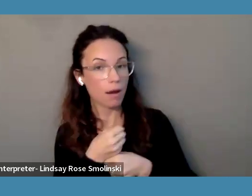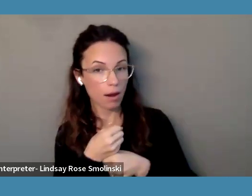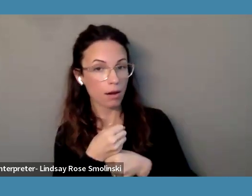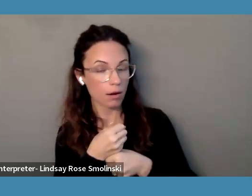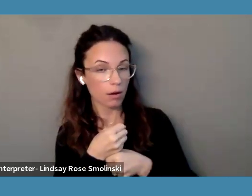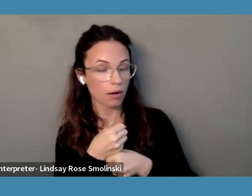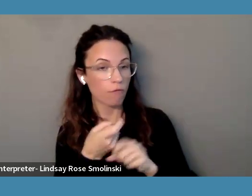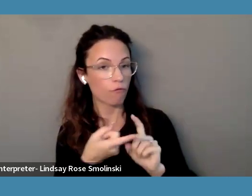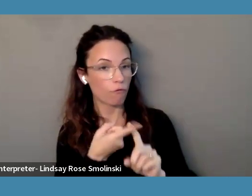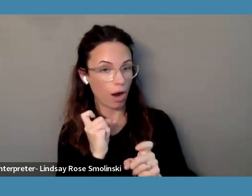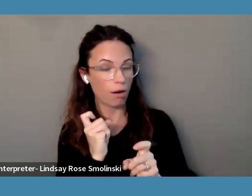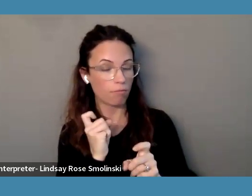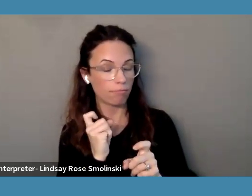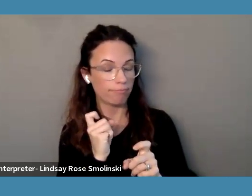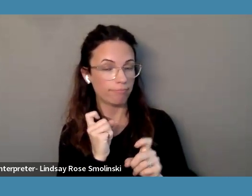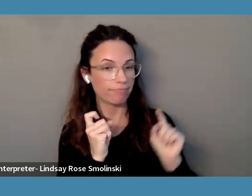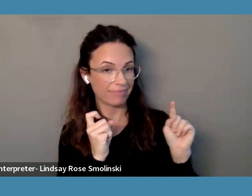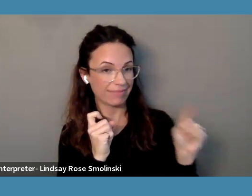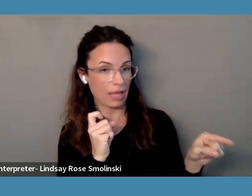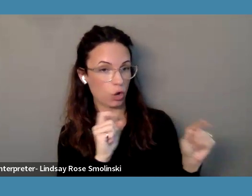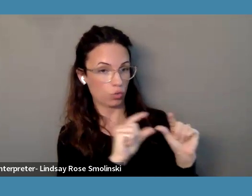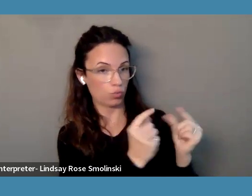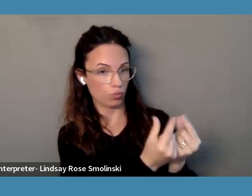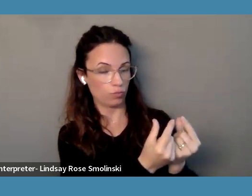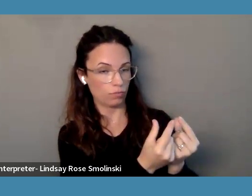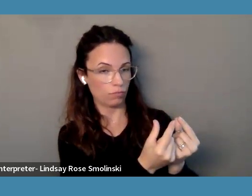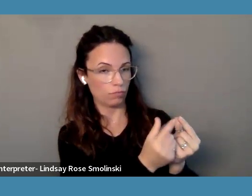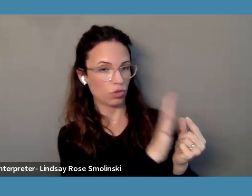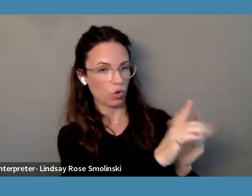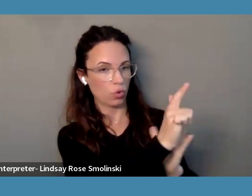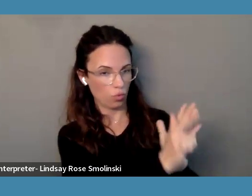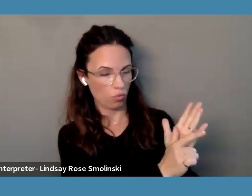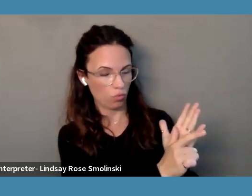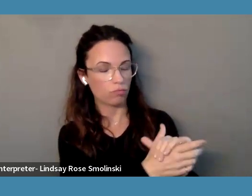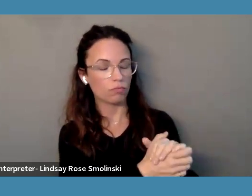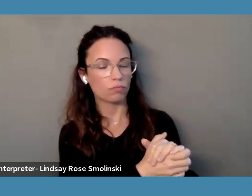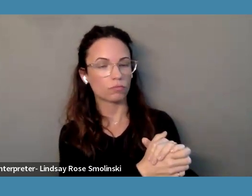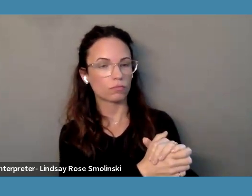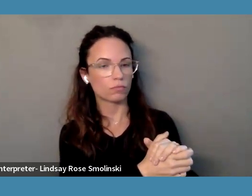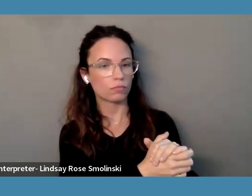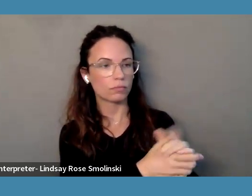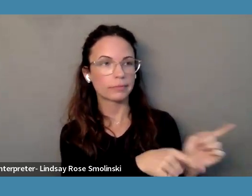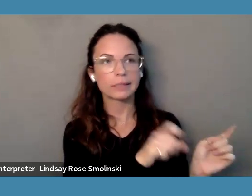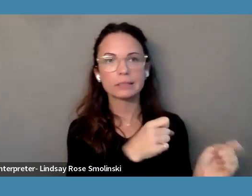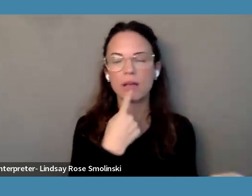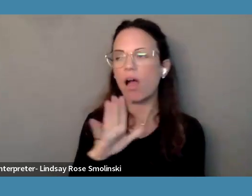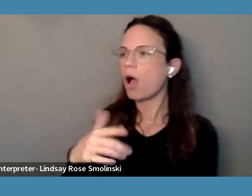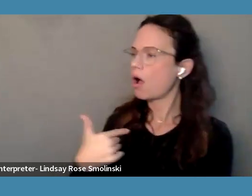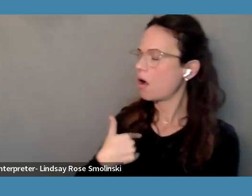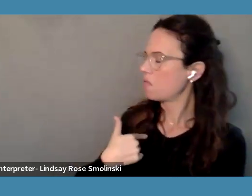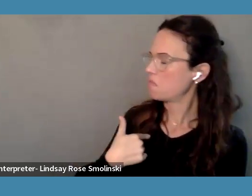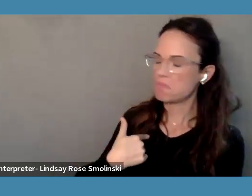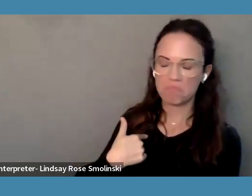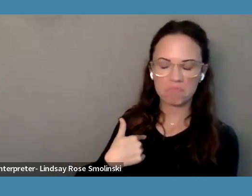from the agency's counsel in this circumstance, they would say either I object to the request